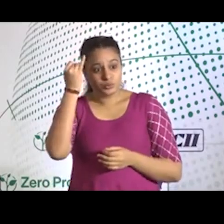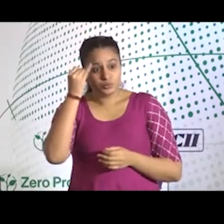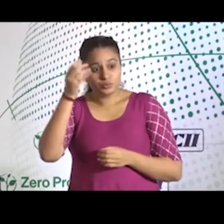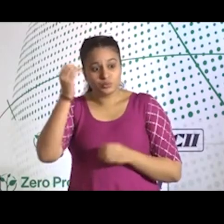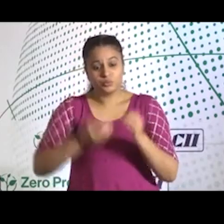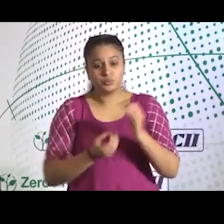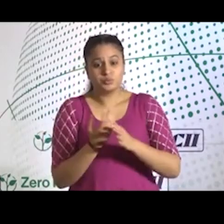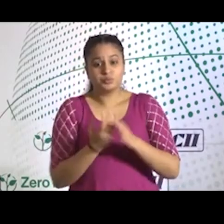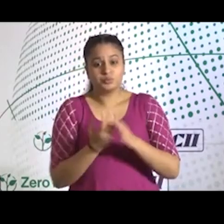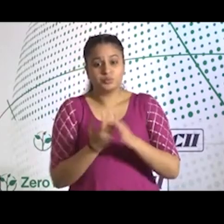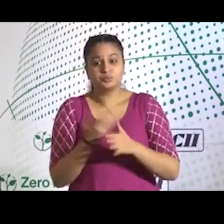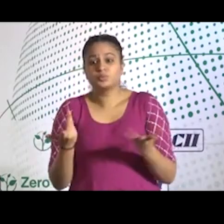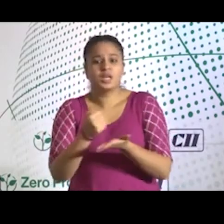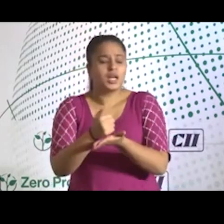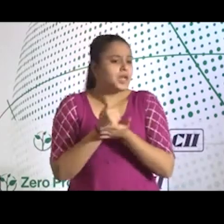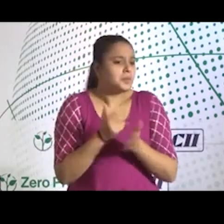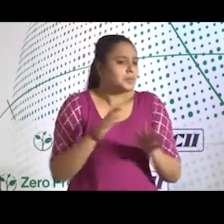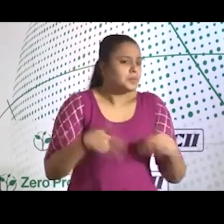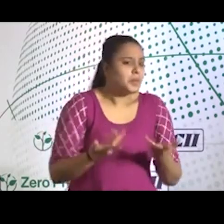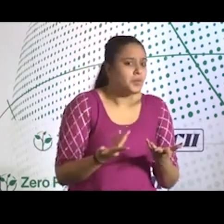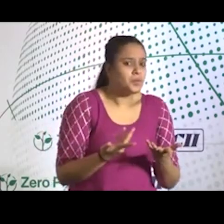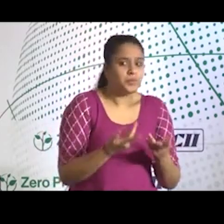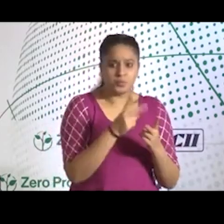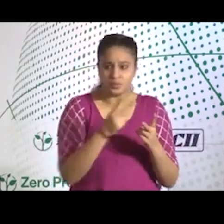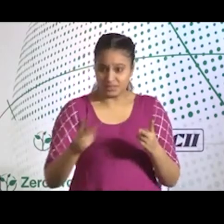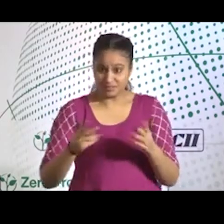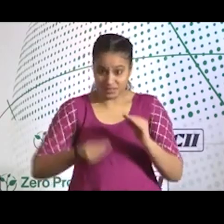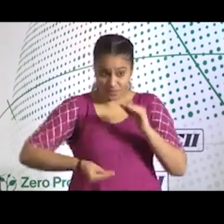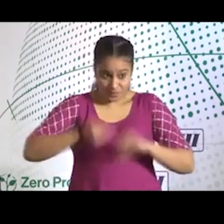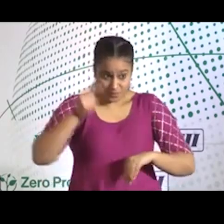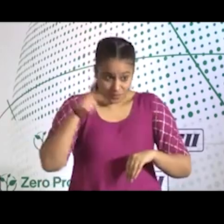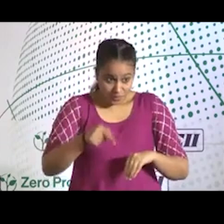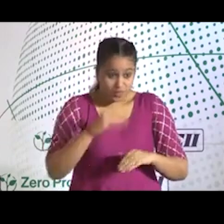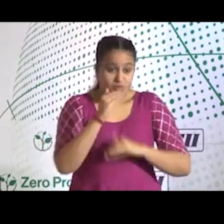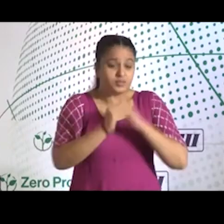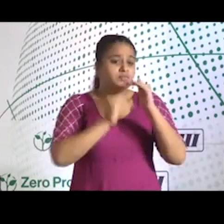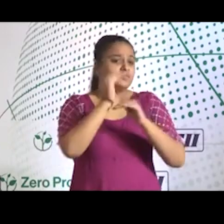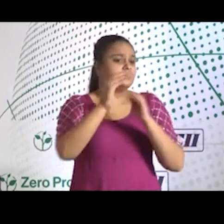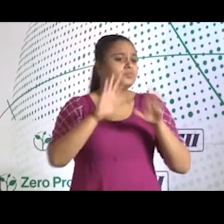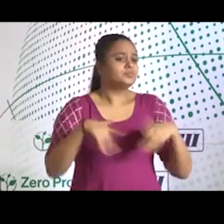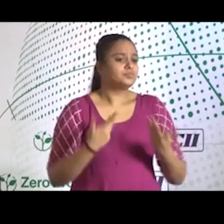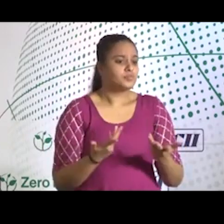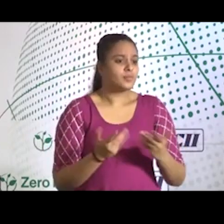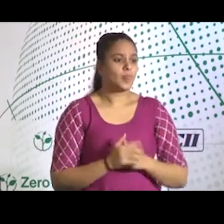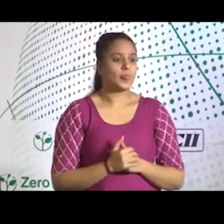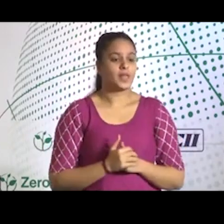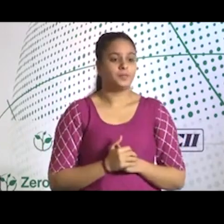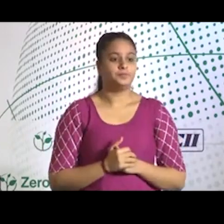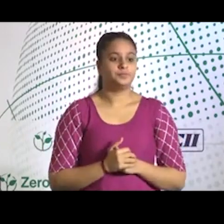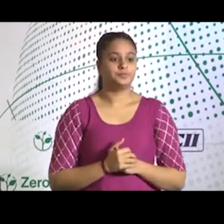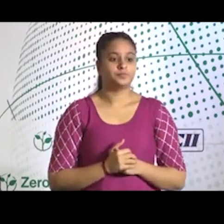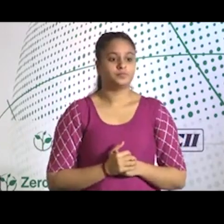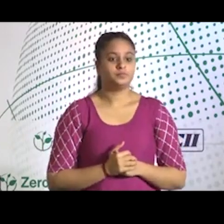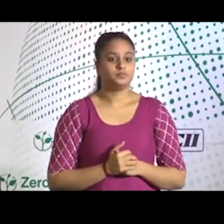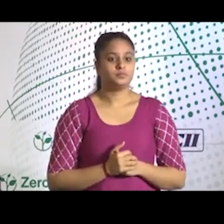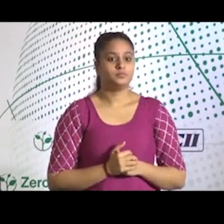can really help in terms of increasing that pool. And, you know, coming from Wipro,